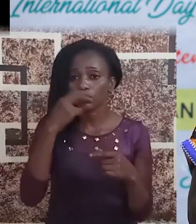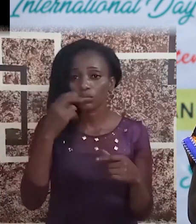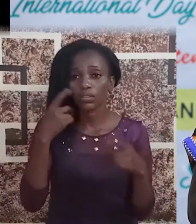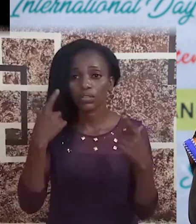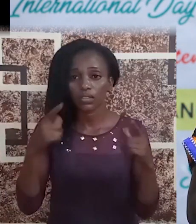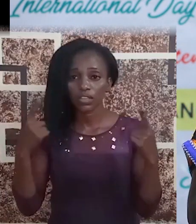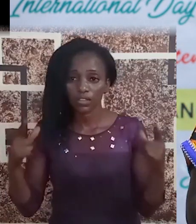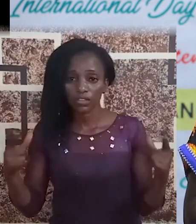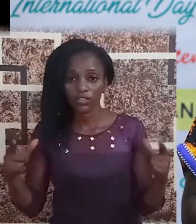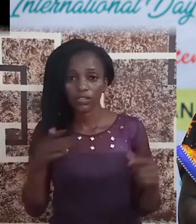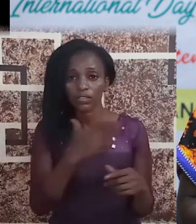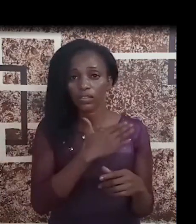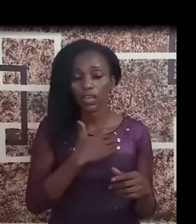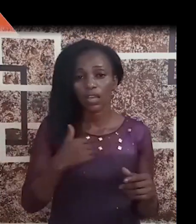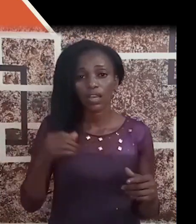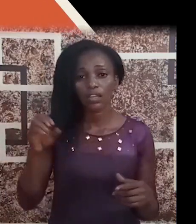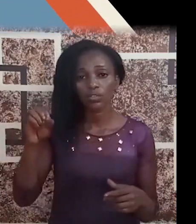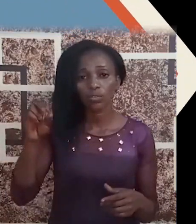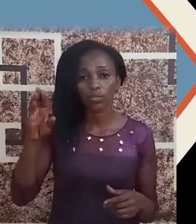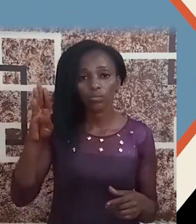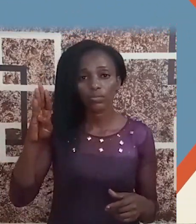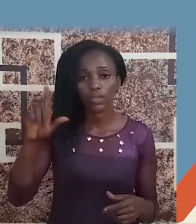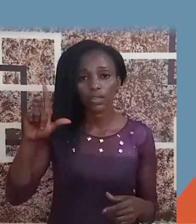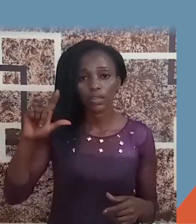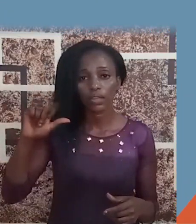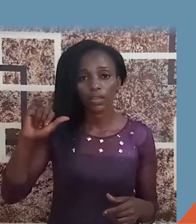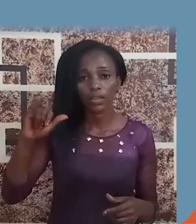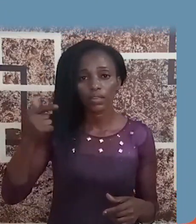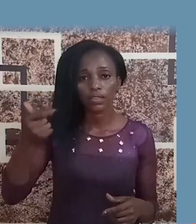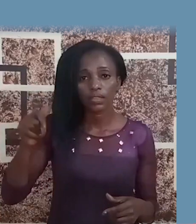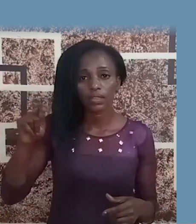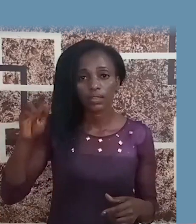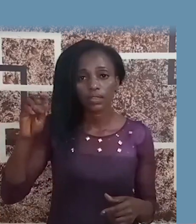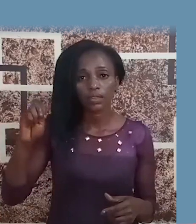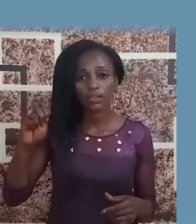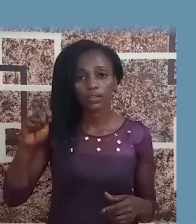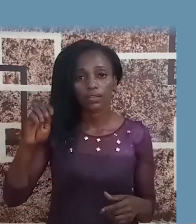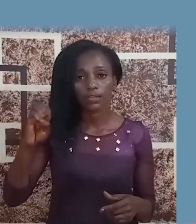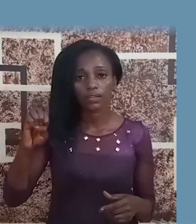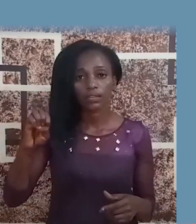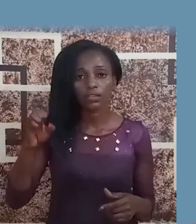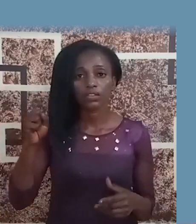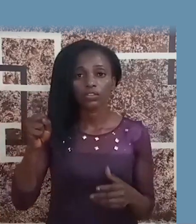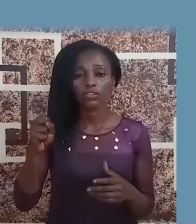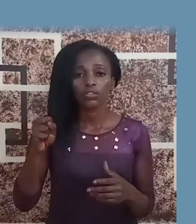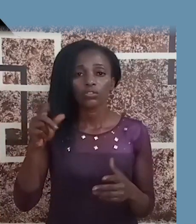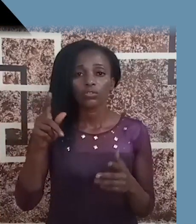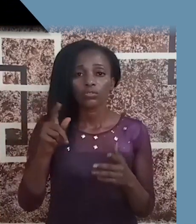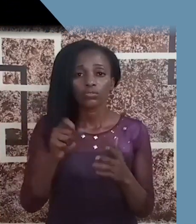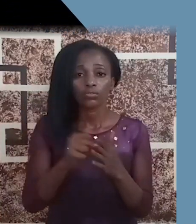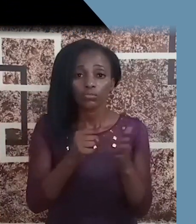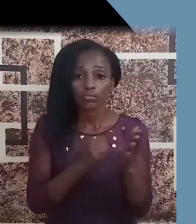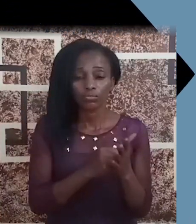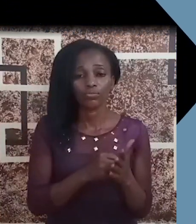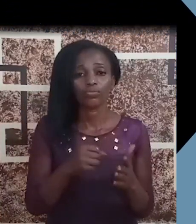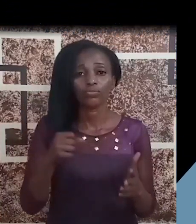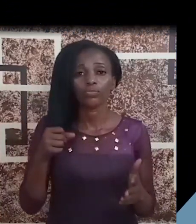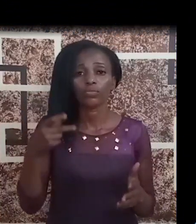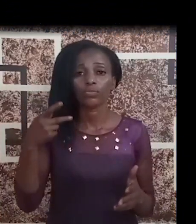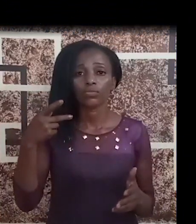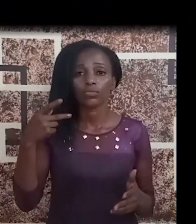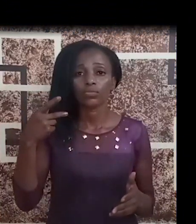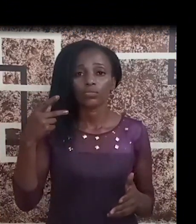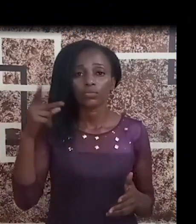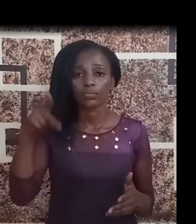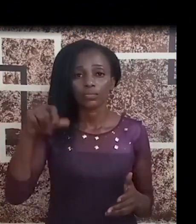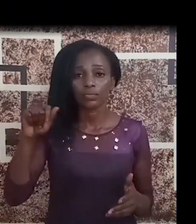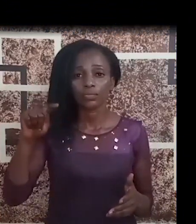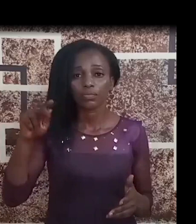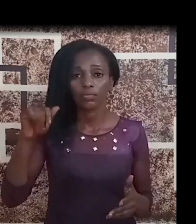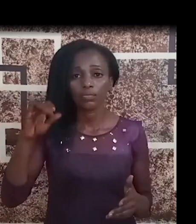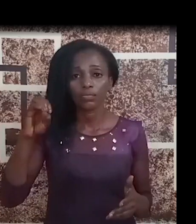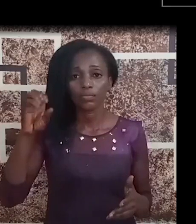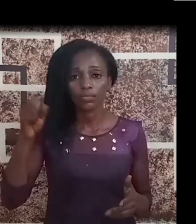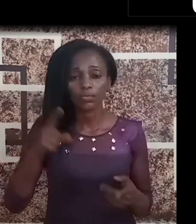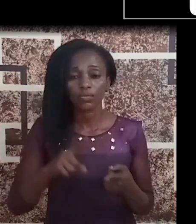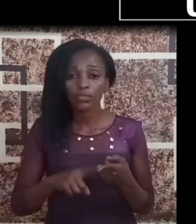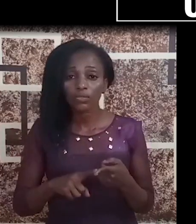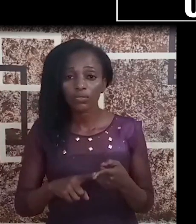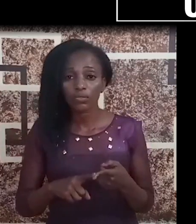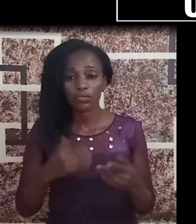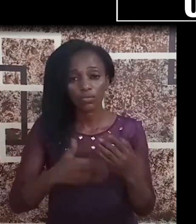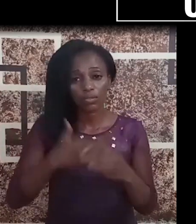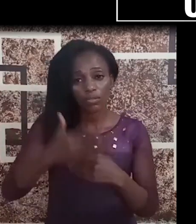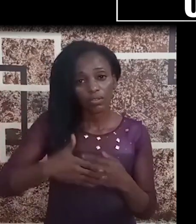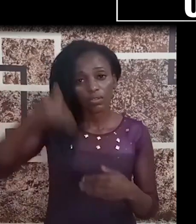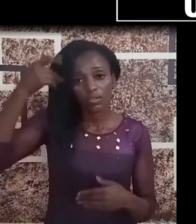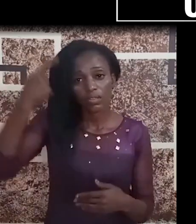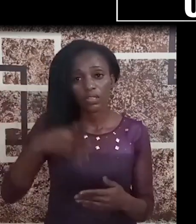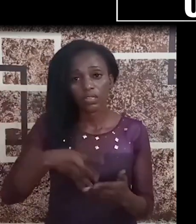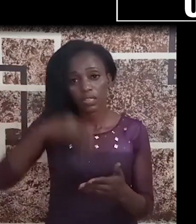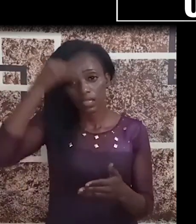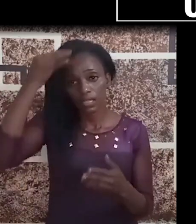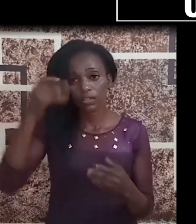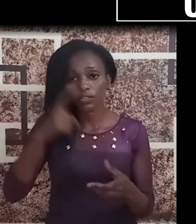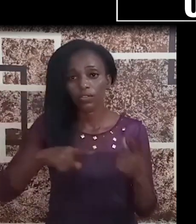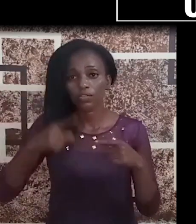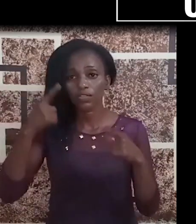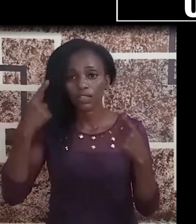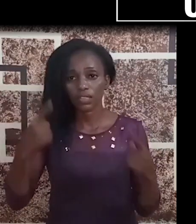the Deaf community.